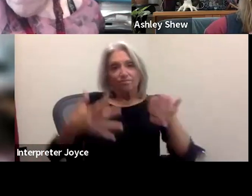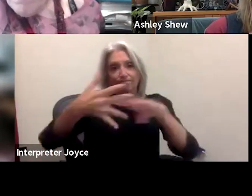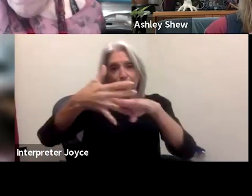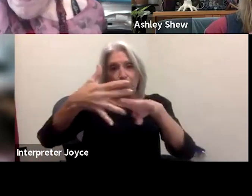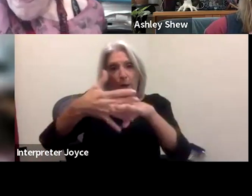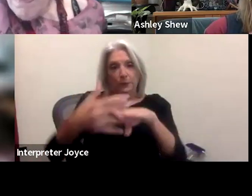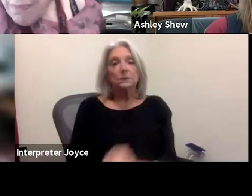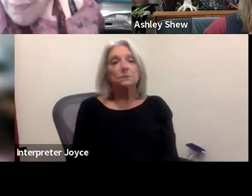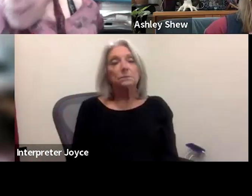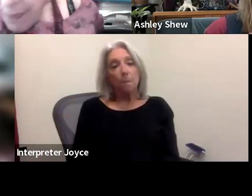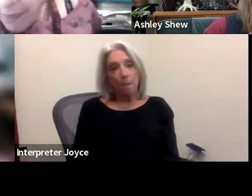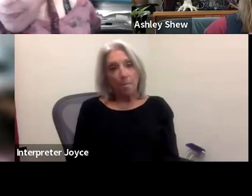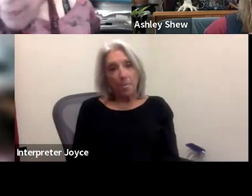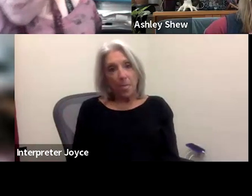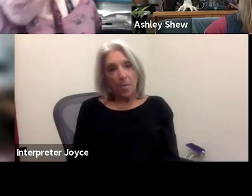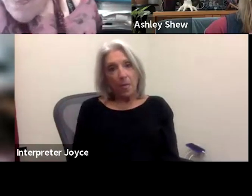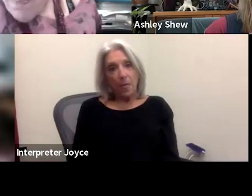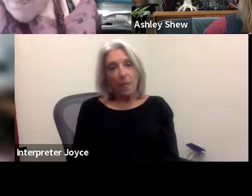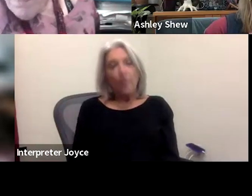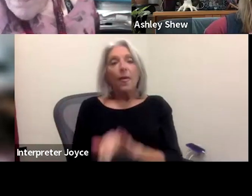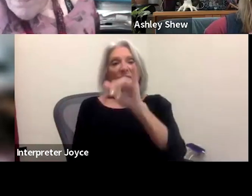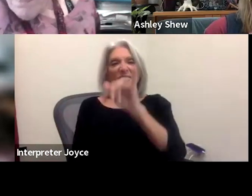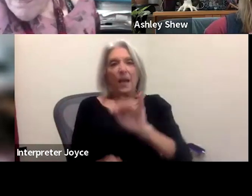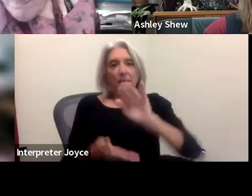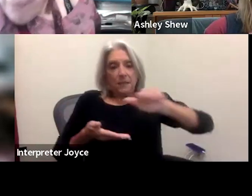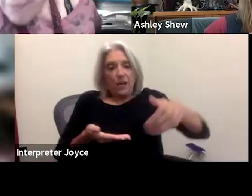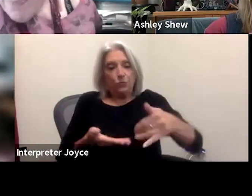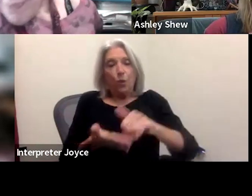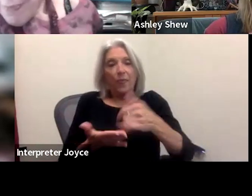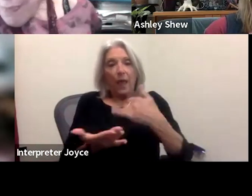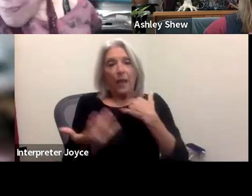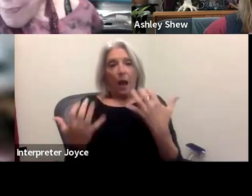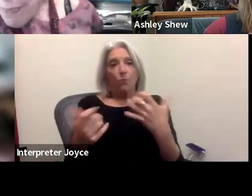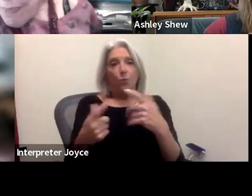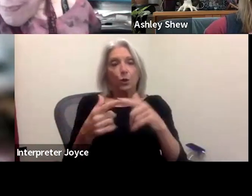Those are the intros that I wanted to share about the session.